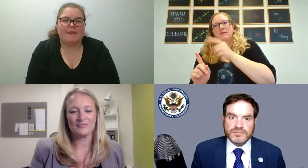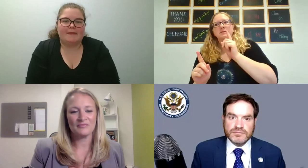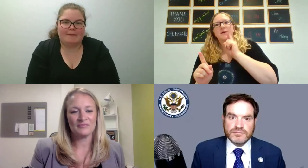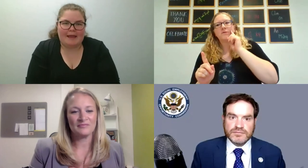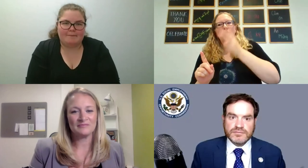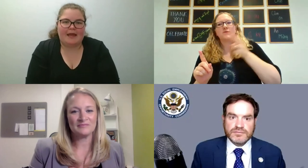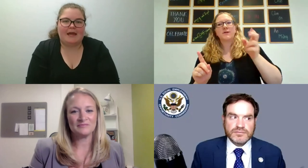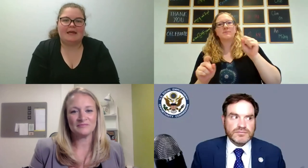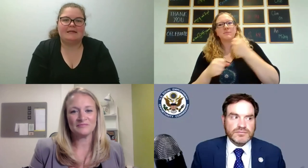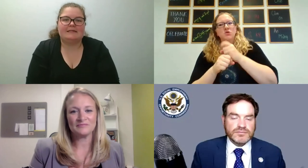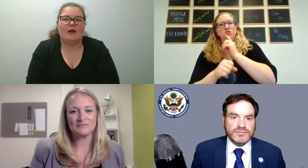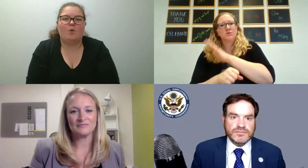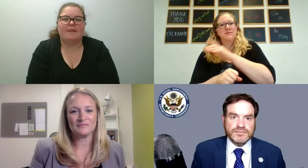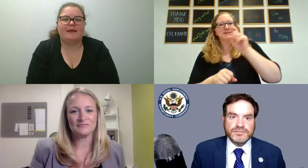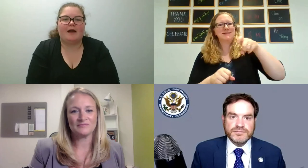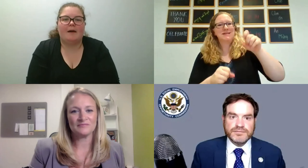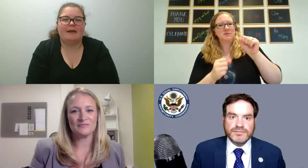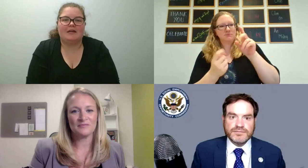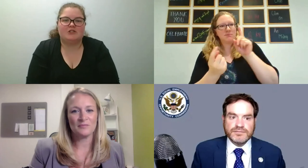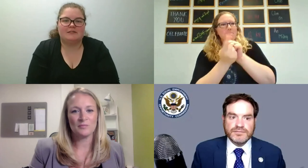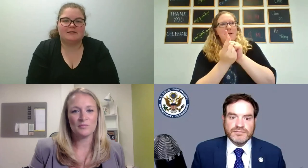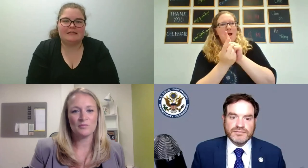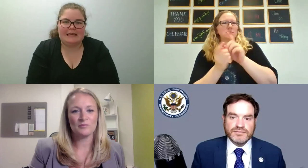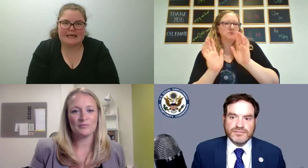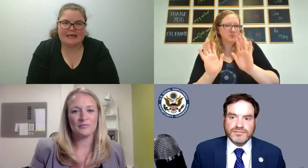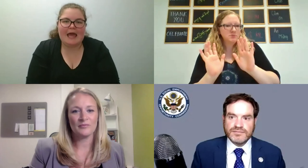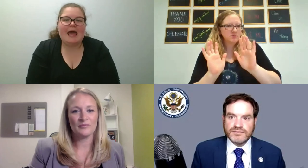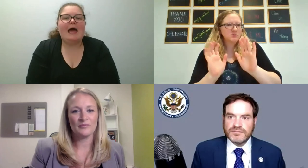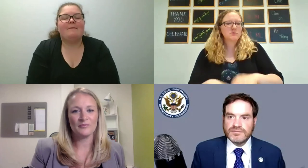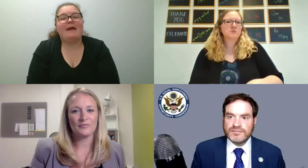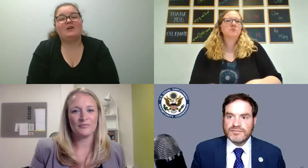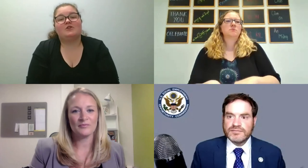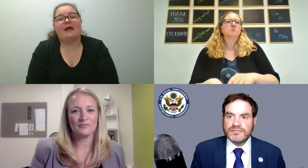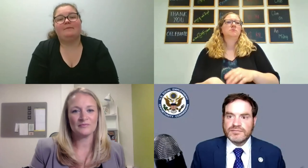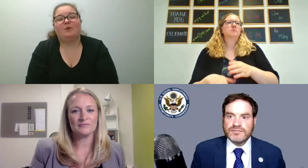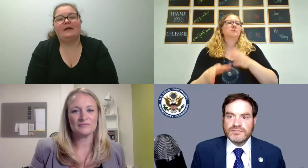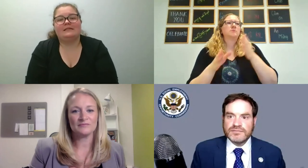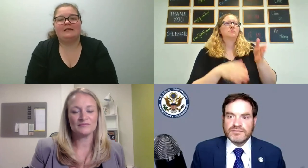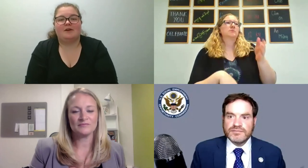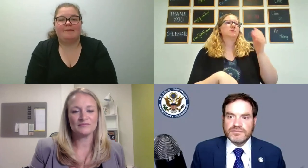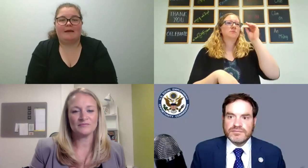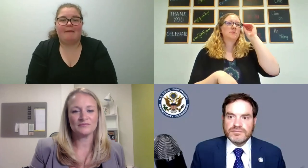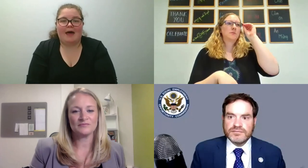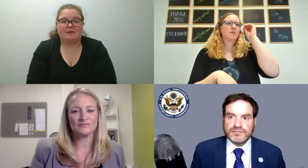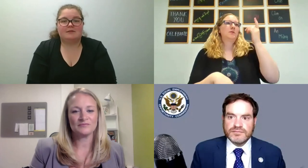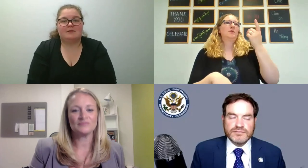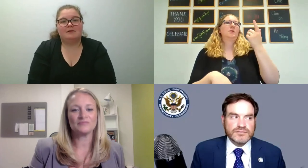what the game plan is and what the accommodations need and make sure that employee's needs are being met.